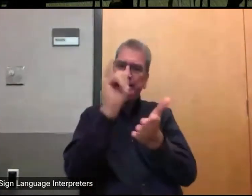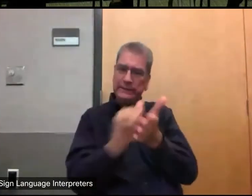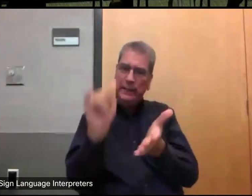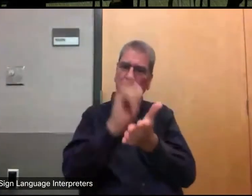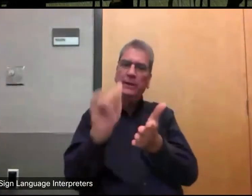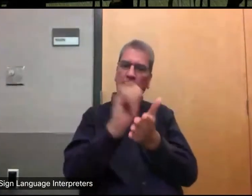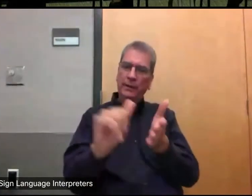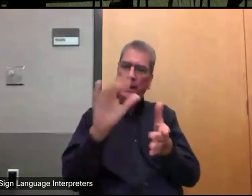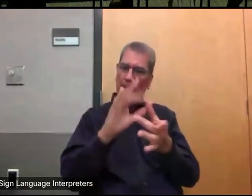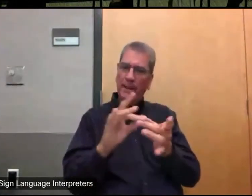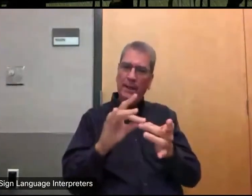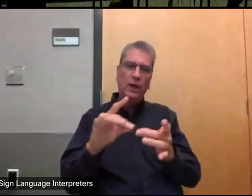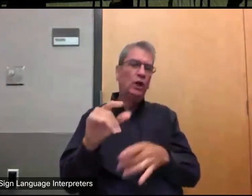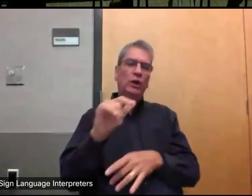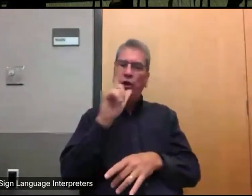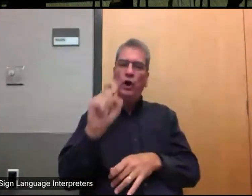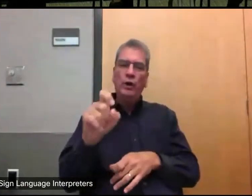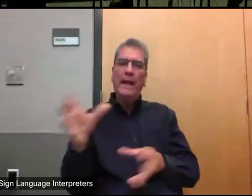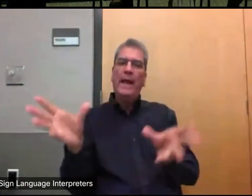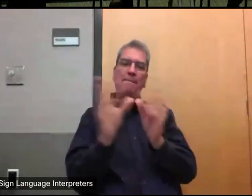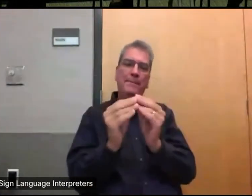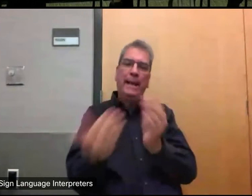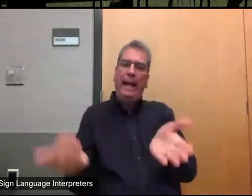Hey, don't make up something, but be, if you're hearing things on the back channels that are